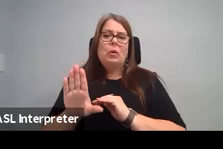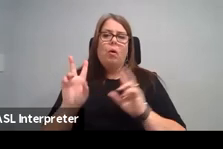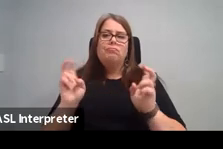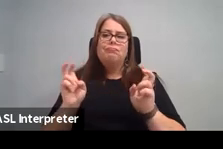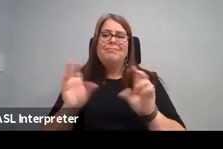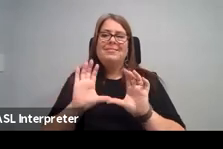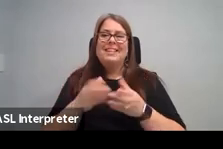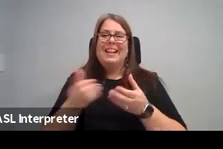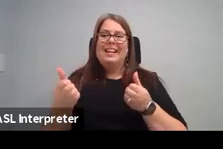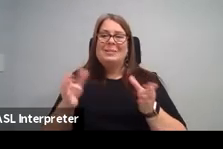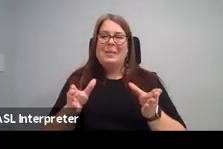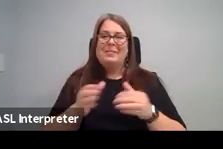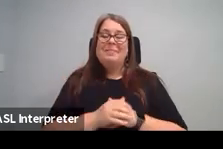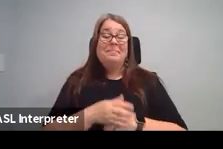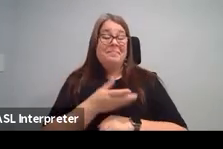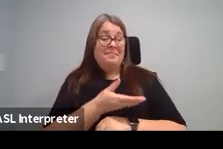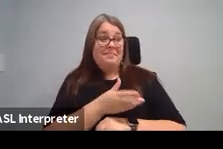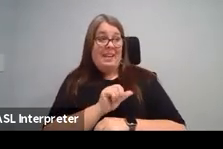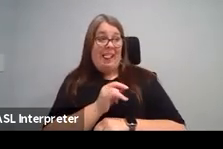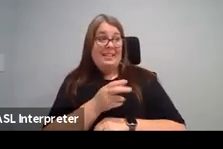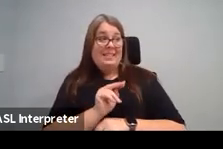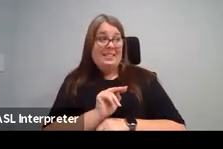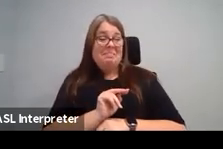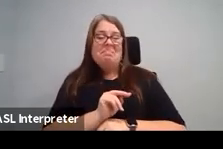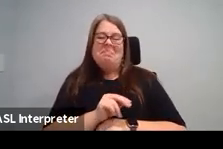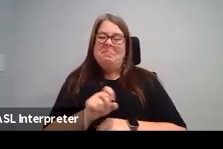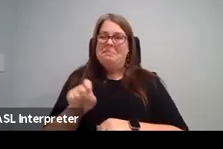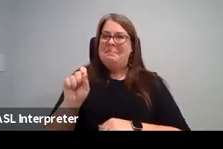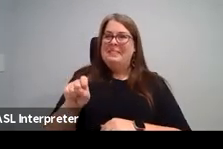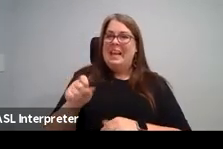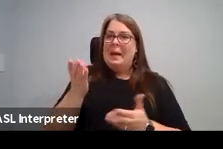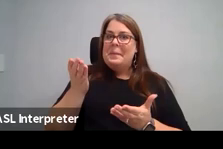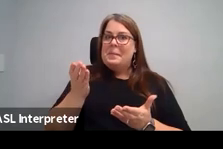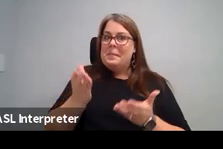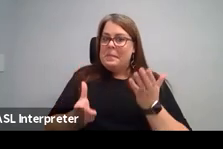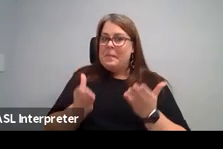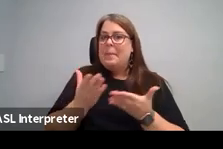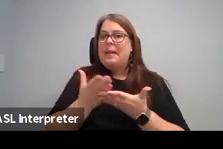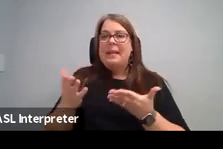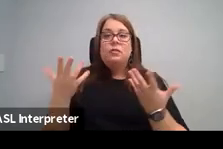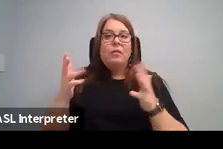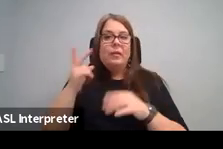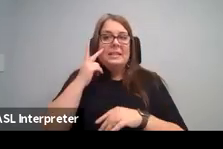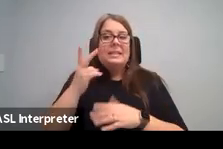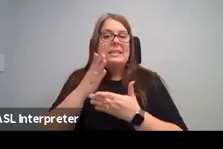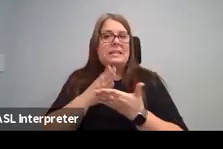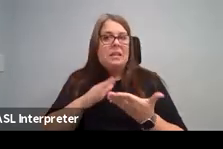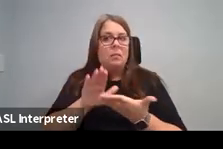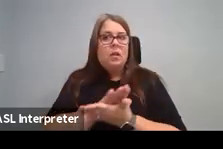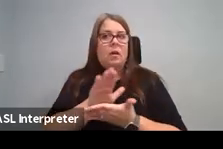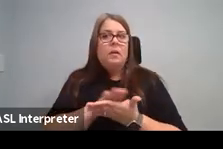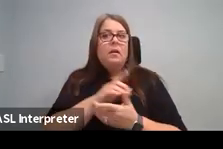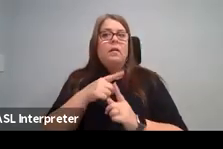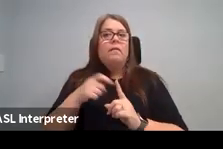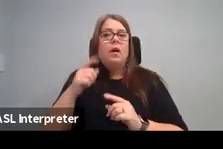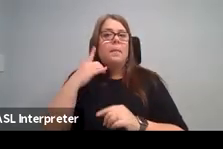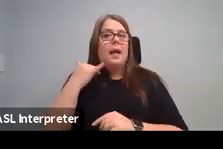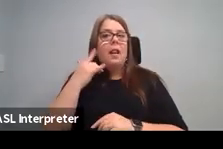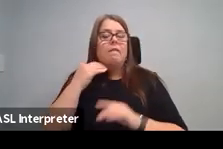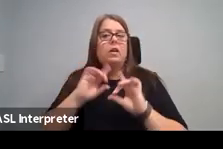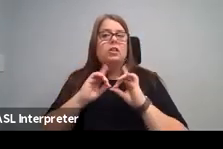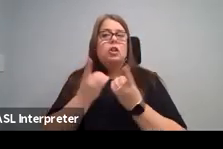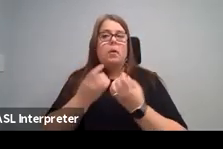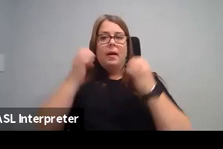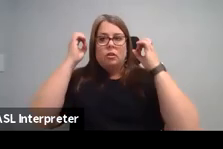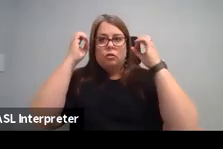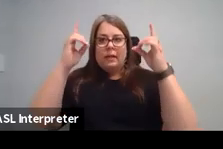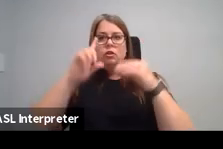Allison Frenzel : Yeah. So one of the things that you may or may not have seen is some documentation coming out of the California Department of Ed about distance learning and pedagogy.